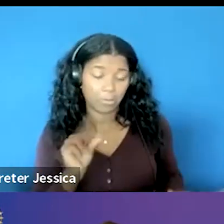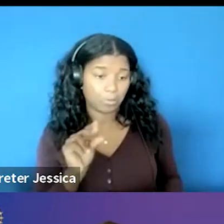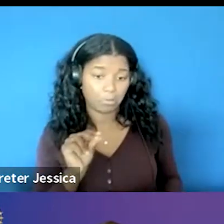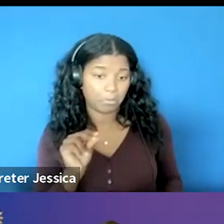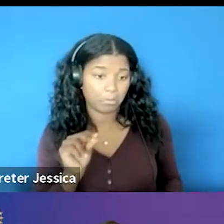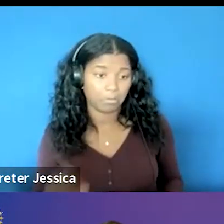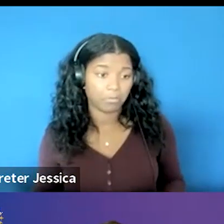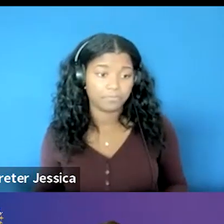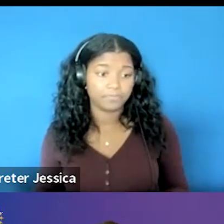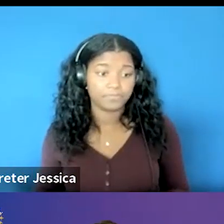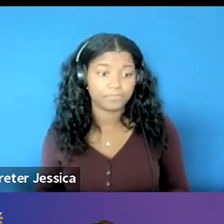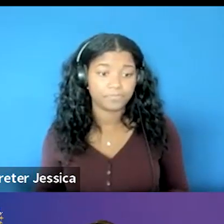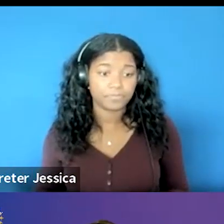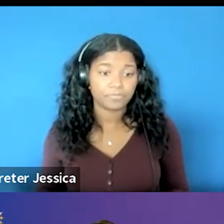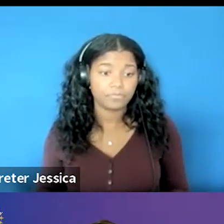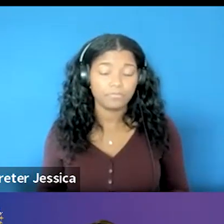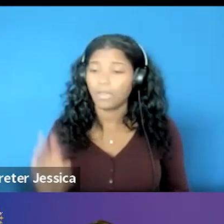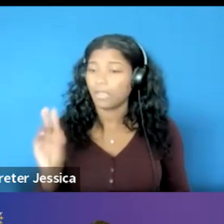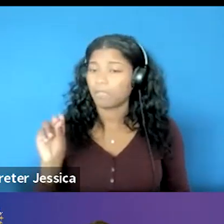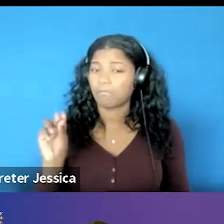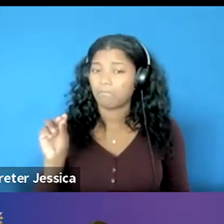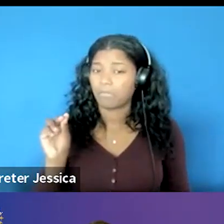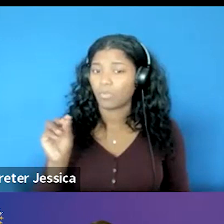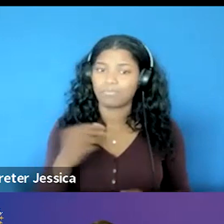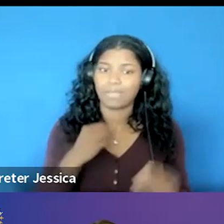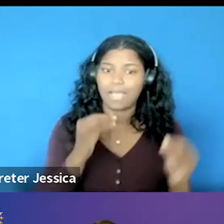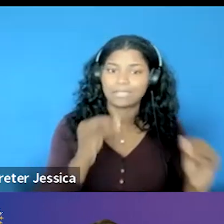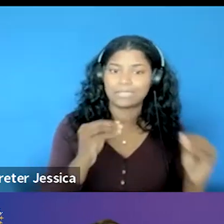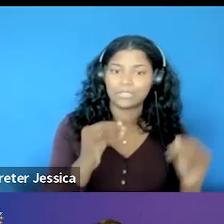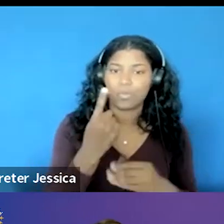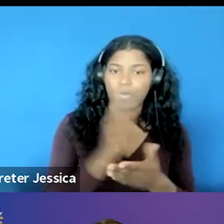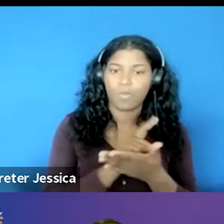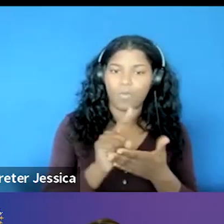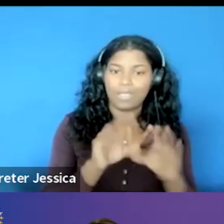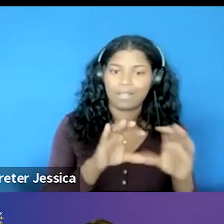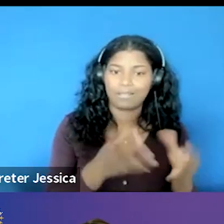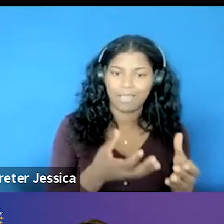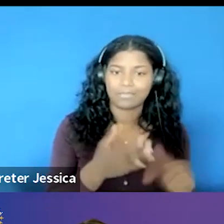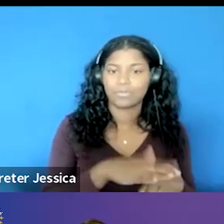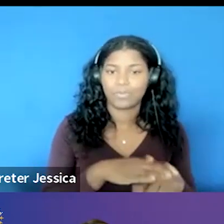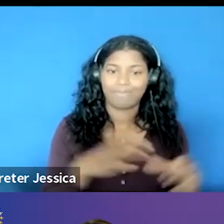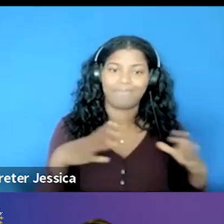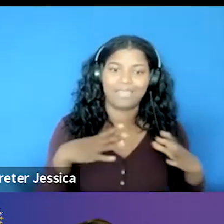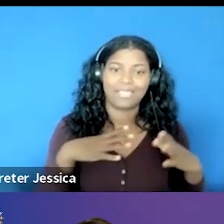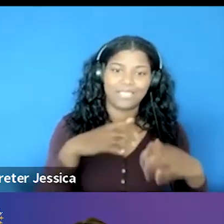Leslie Rissler: I know of, yeah I know of one. I teach a one-week course on my vacation time in the summer, because I miss teaching